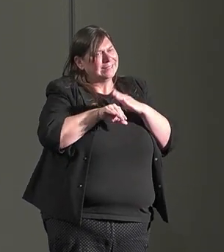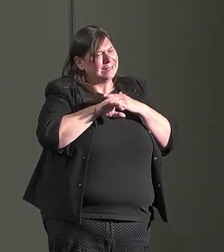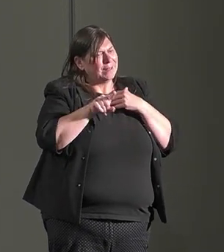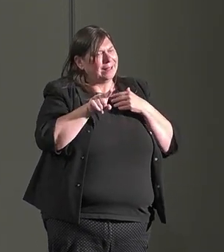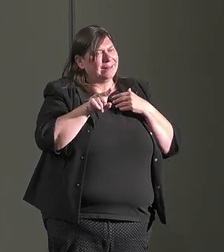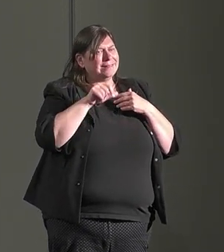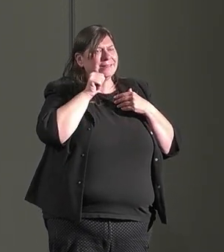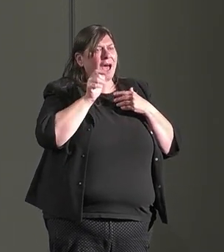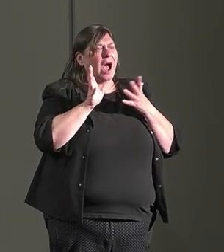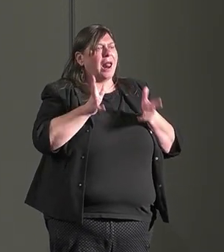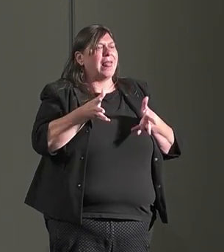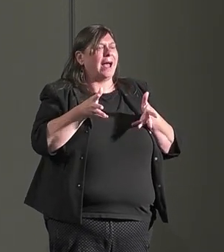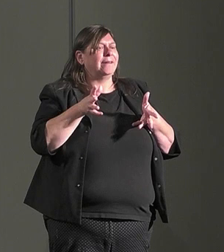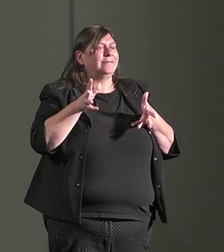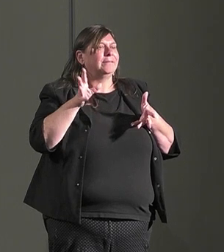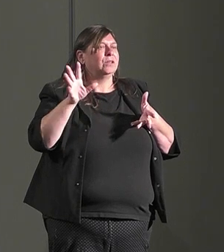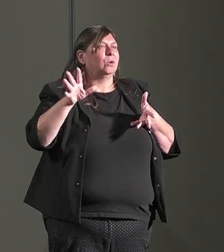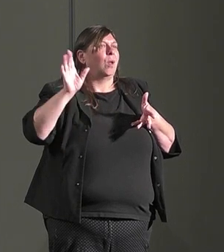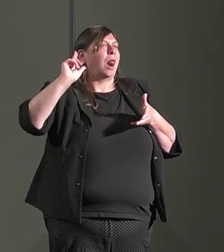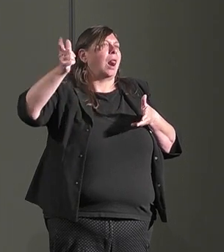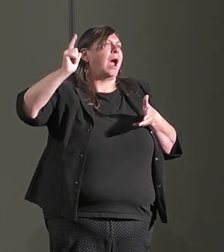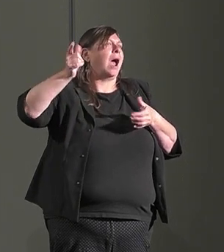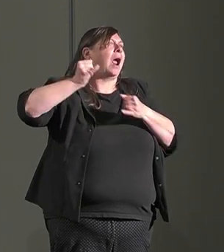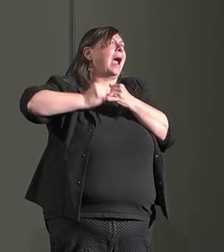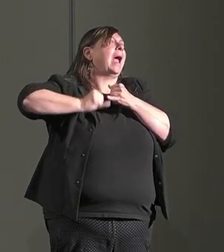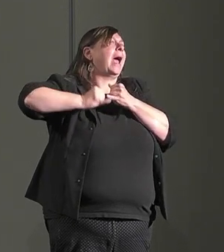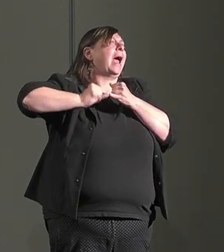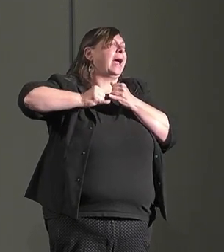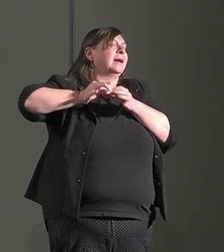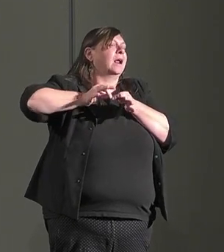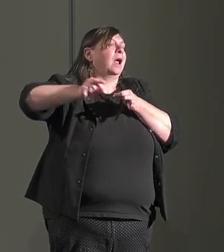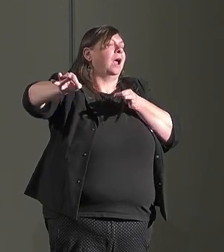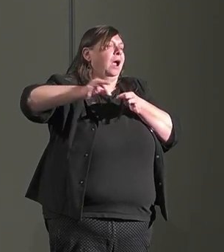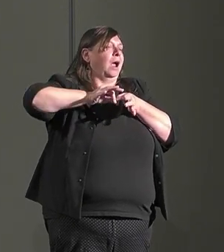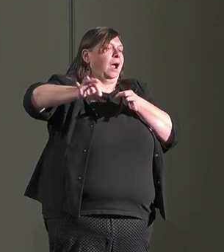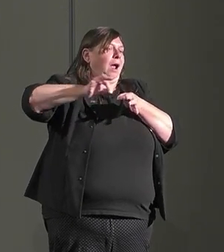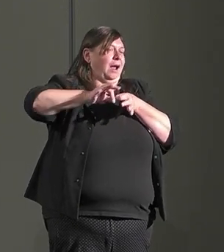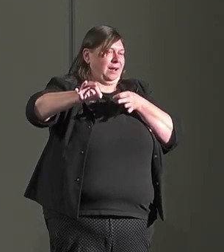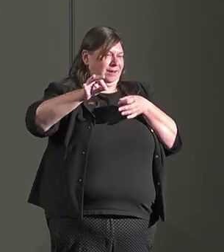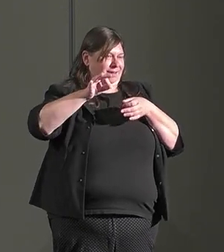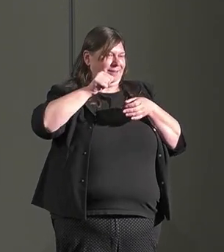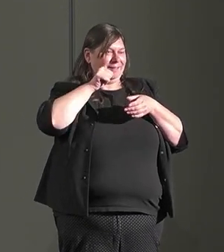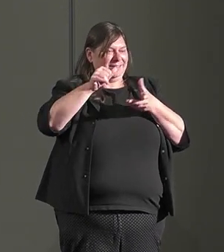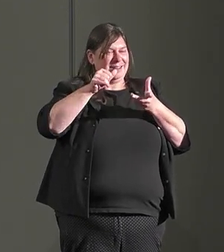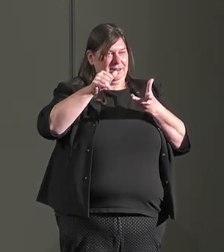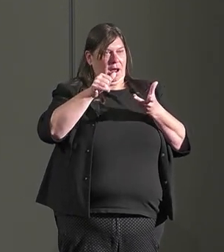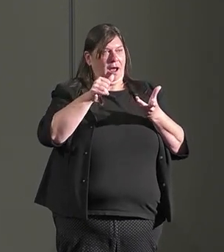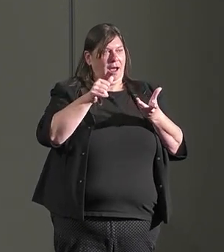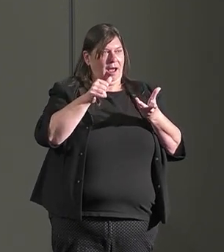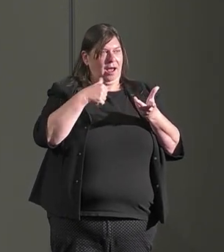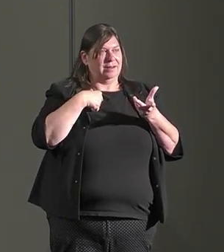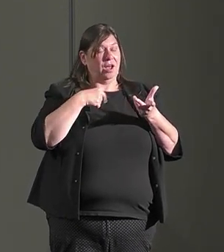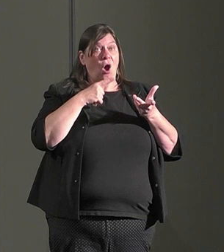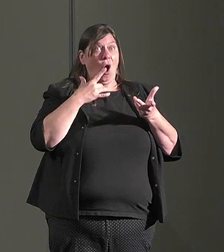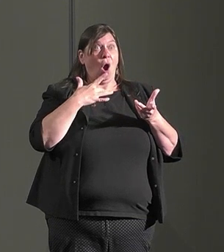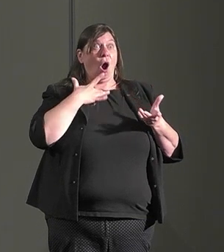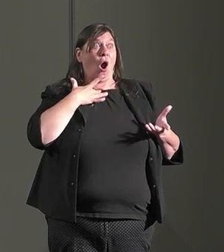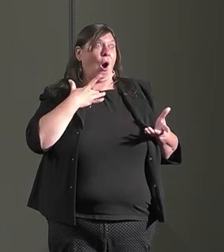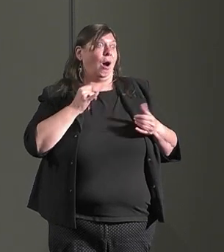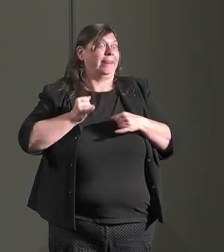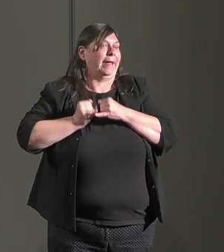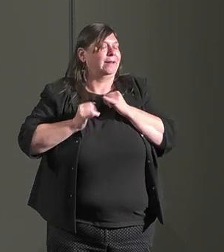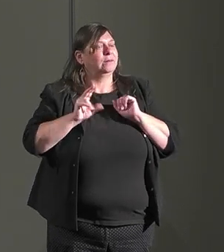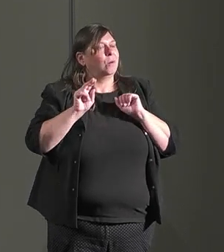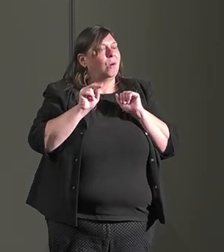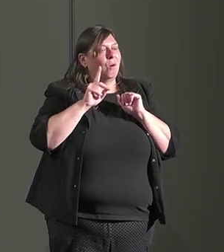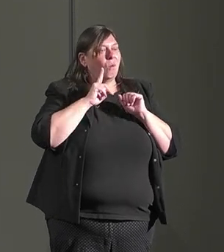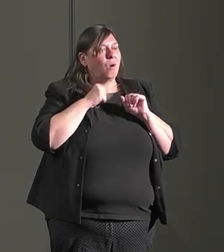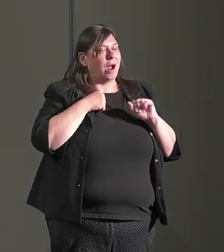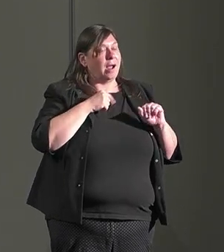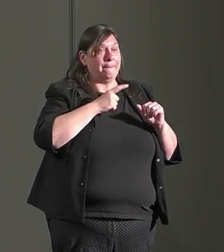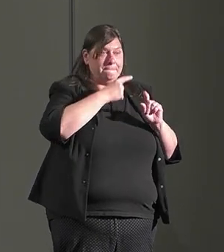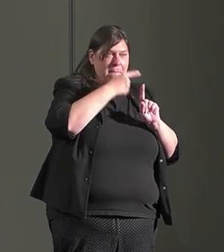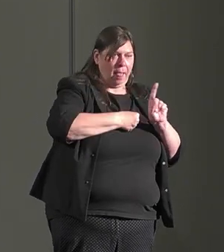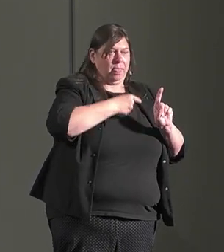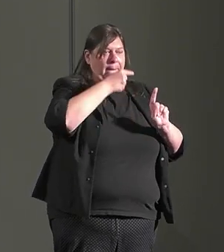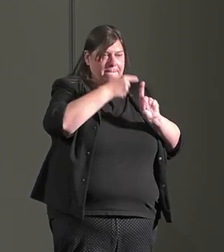is never left to drift to the end of a development or any cycle. We actively work on a monthly bases.